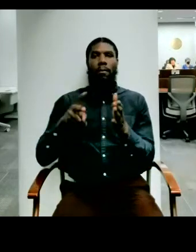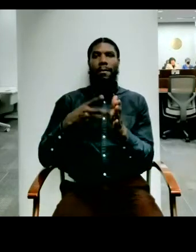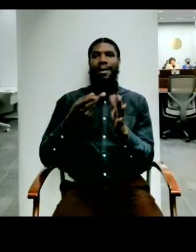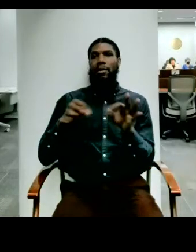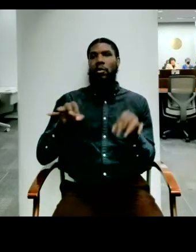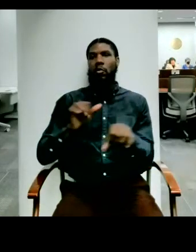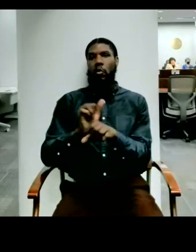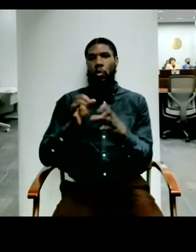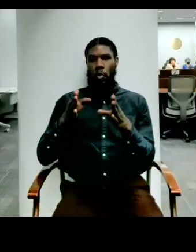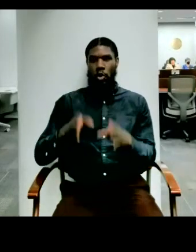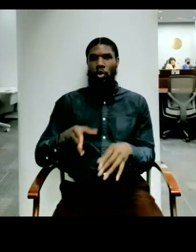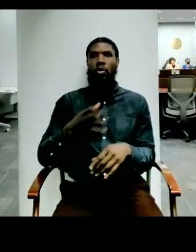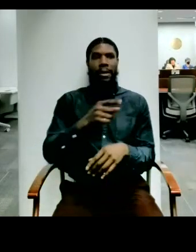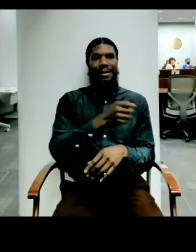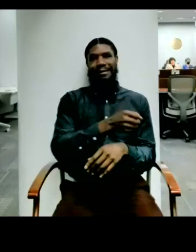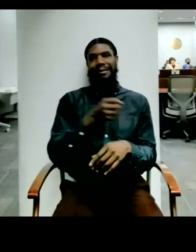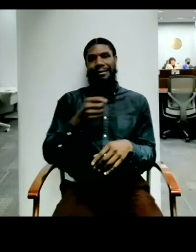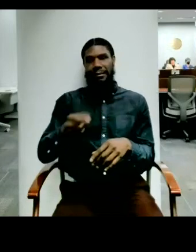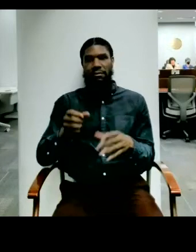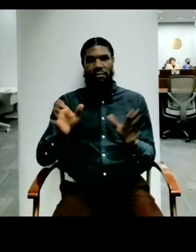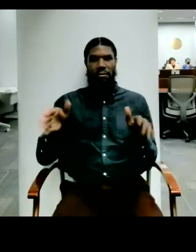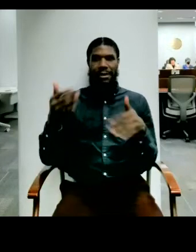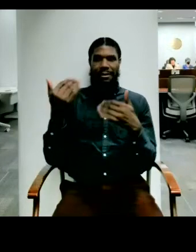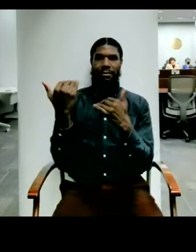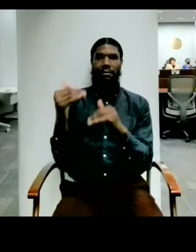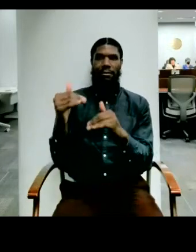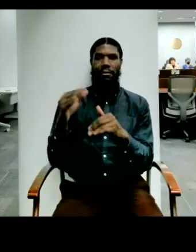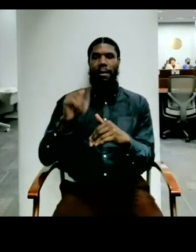things in boxes, right. Why do you need a bilingual worker for that?